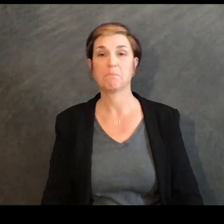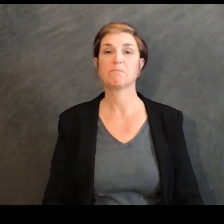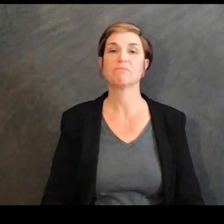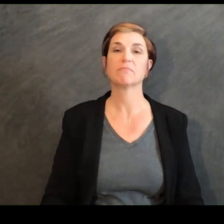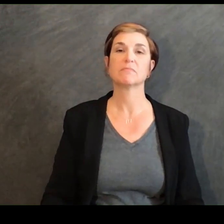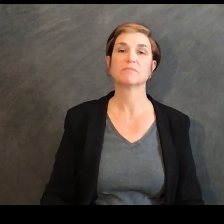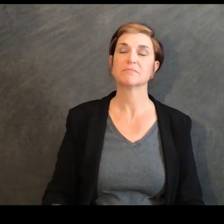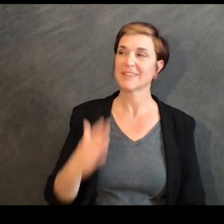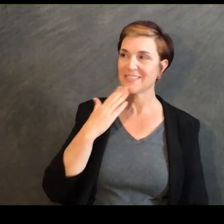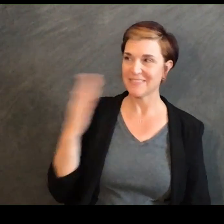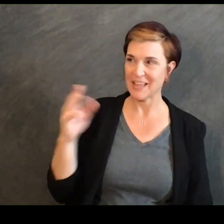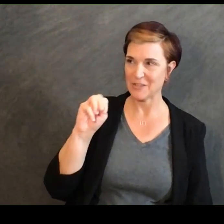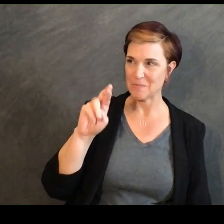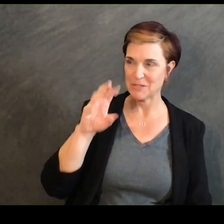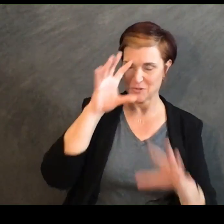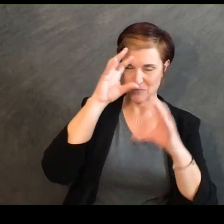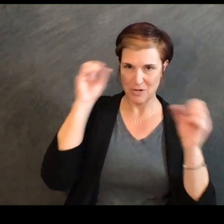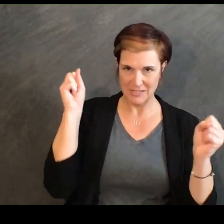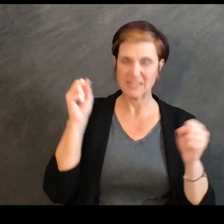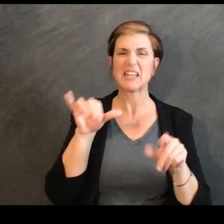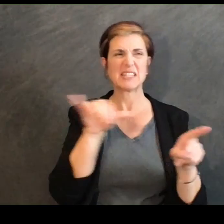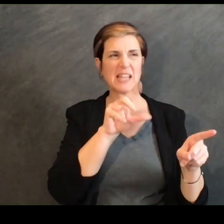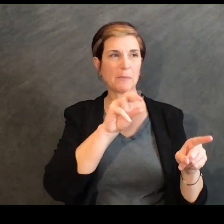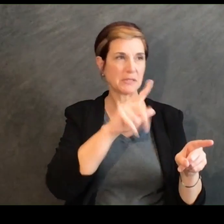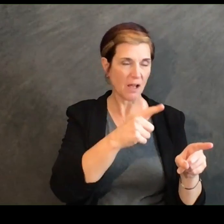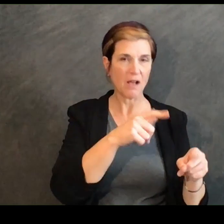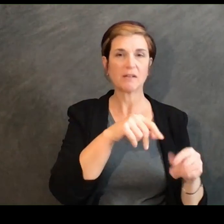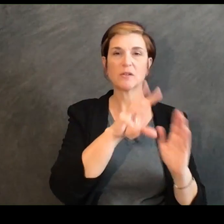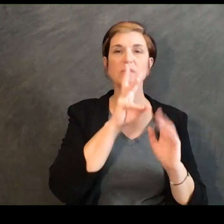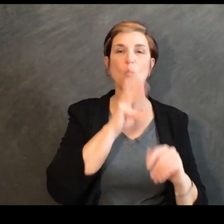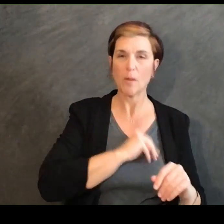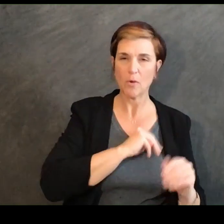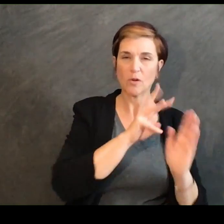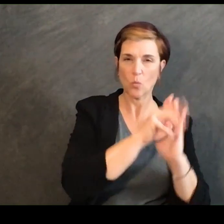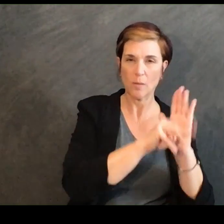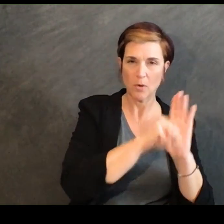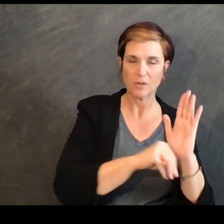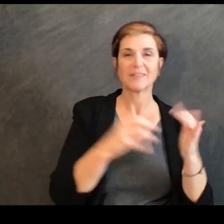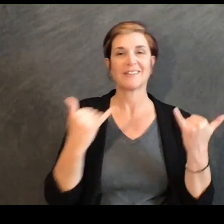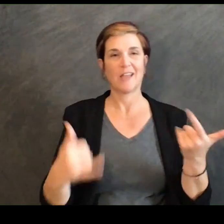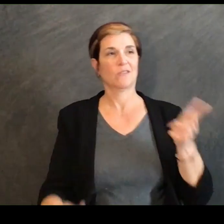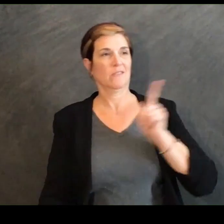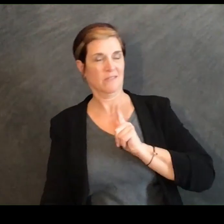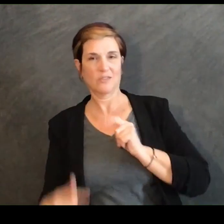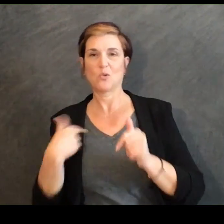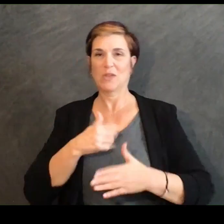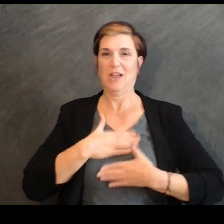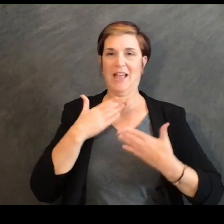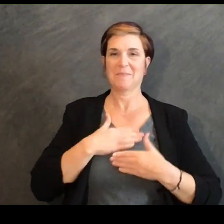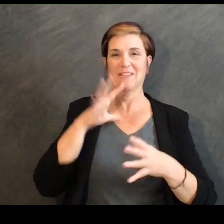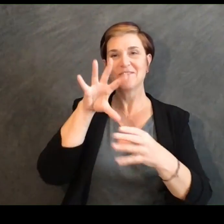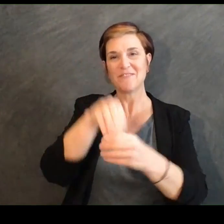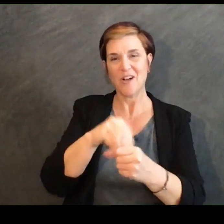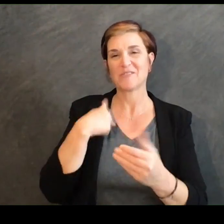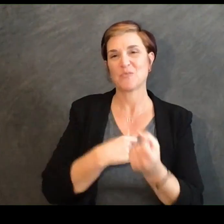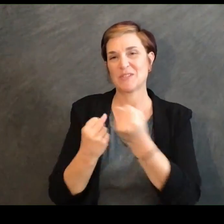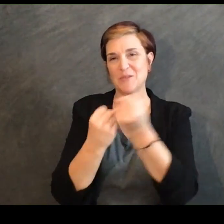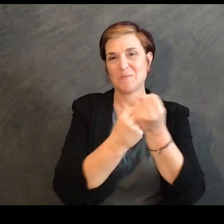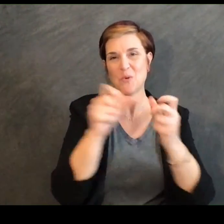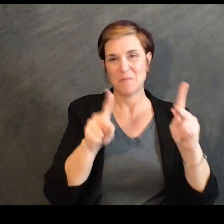president and similar to to Doug and Walmart we're happy to stand in here and help in communities all across America because a lot of times when we have